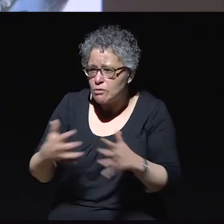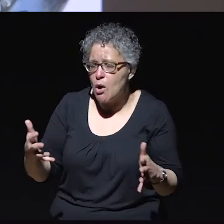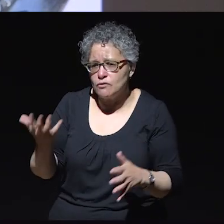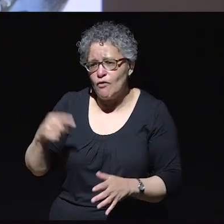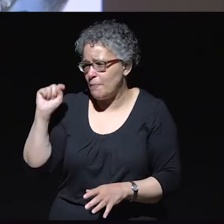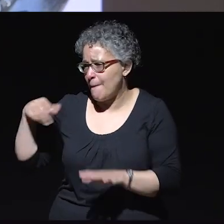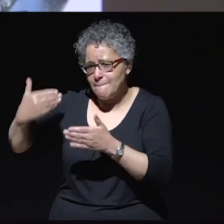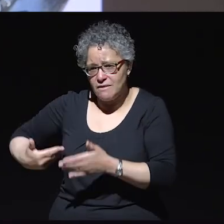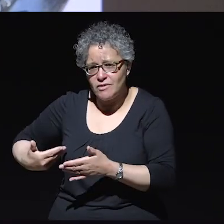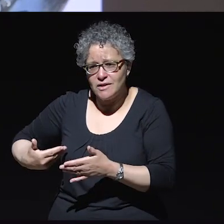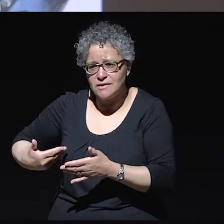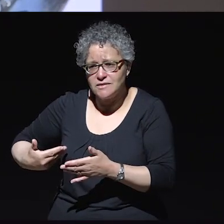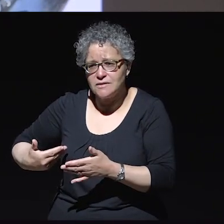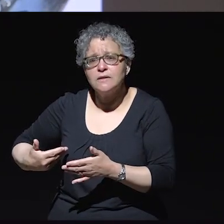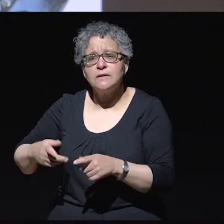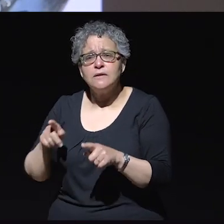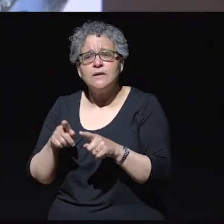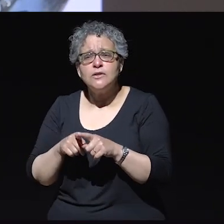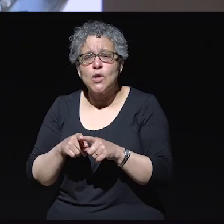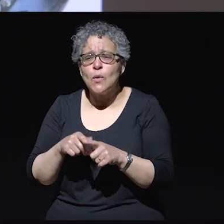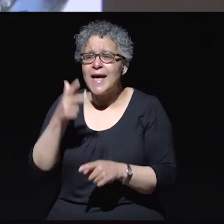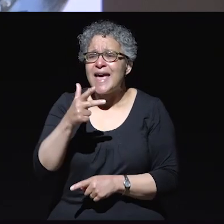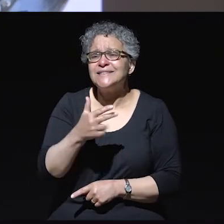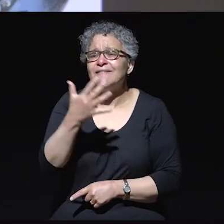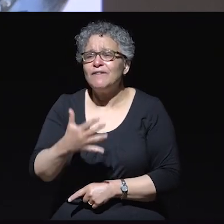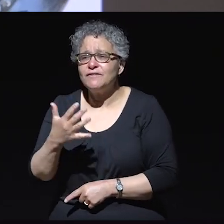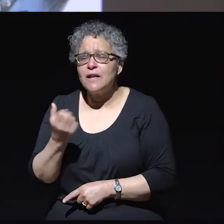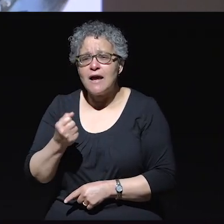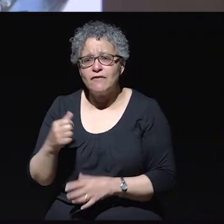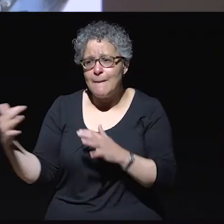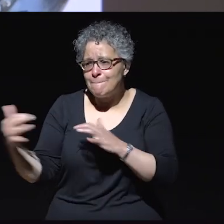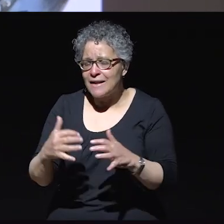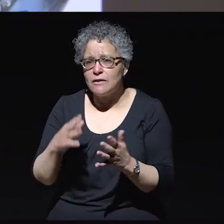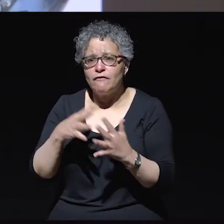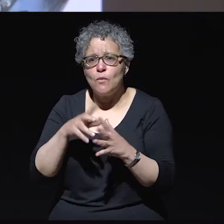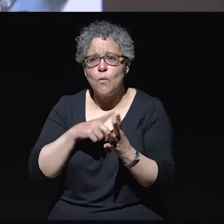that ends with the Battle of Waterloo in 1815. It had already started in the first part of the 19th century